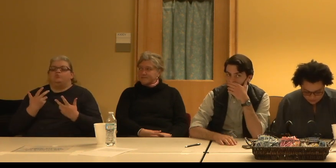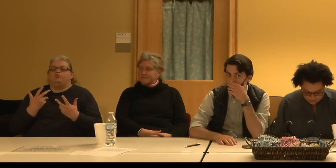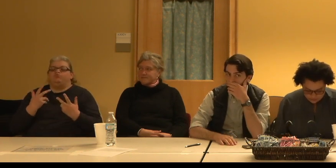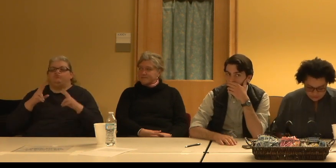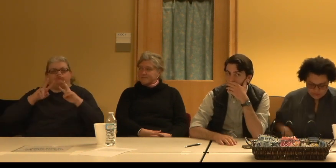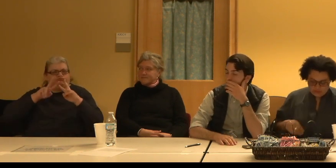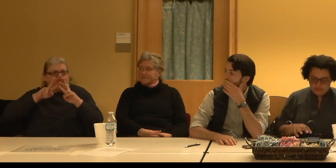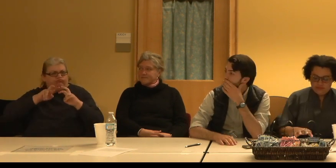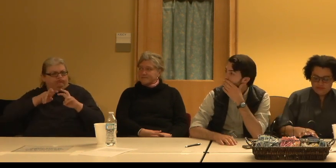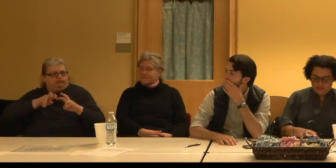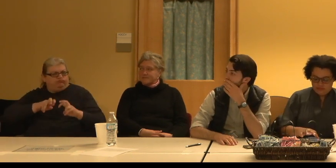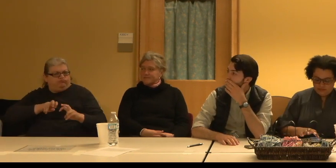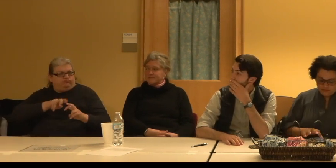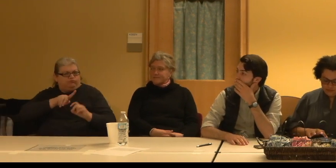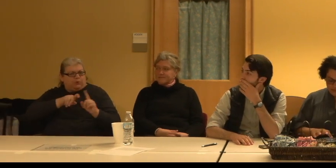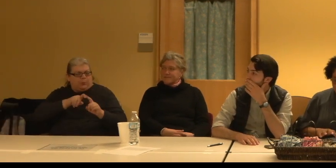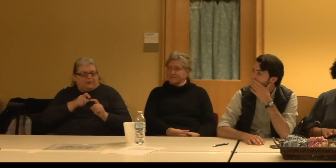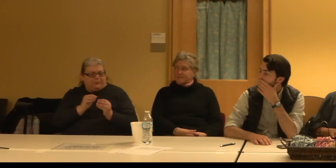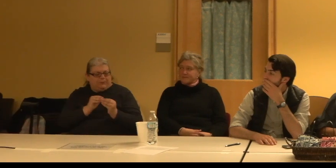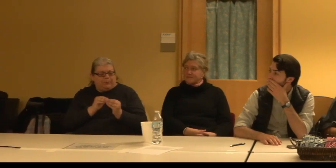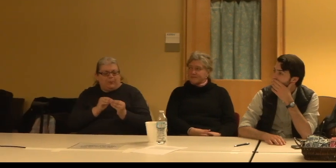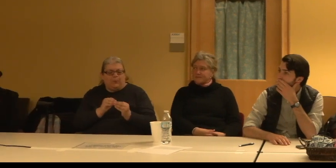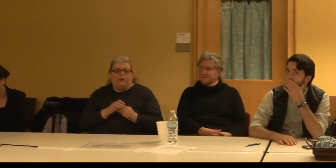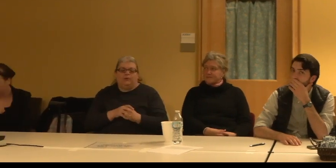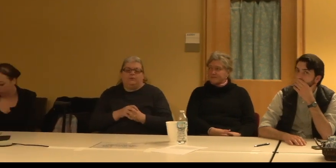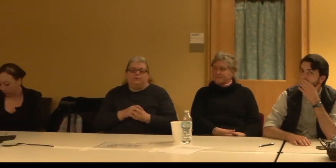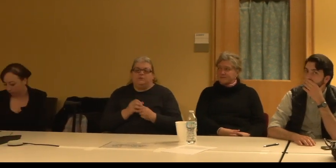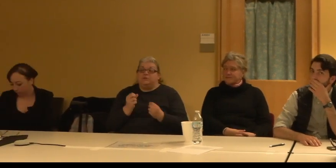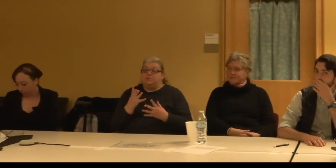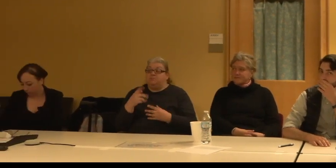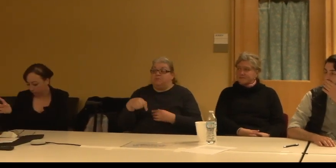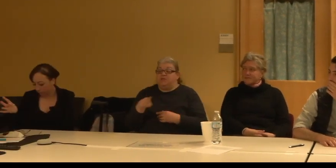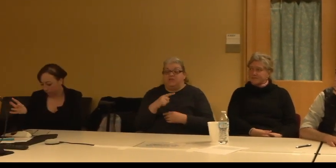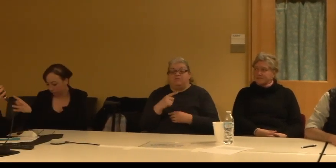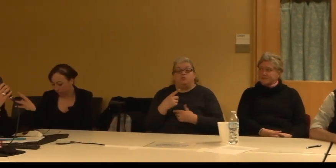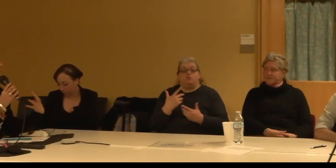a little bit more. Many of you have mentioned the importance of building